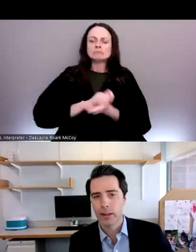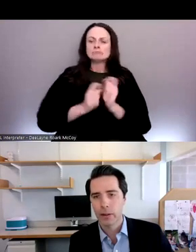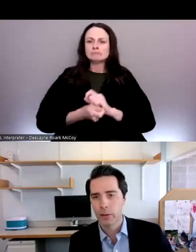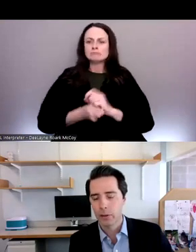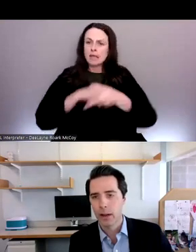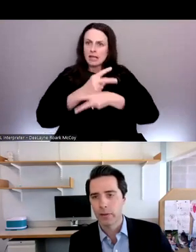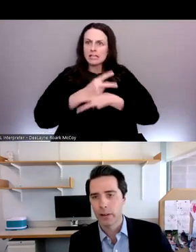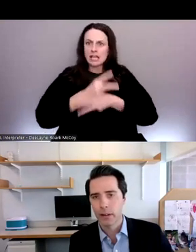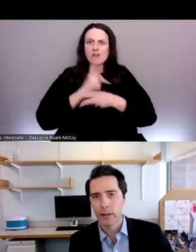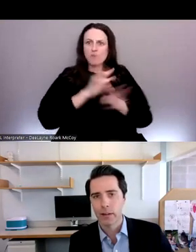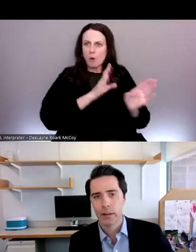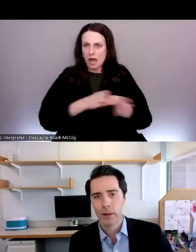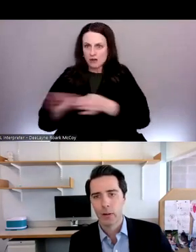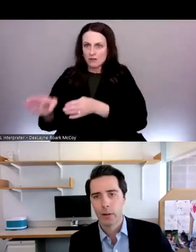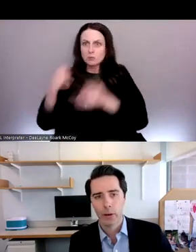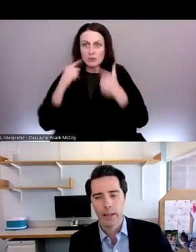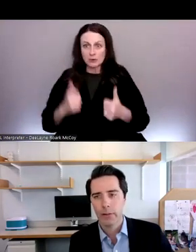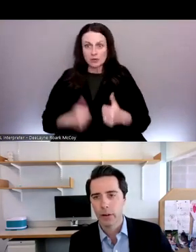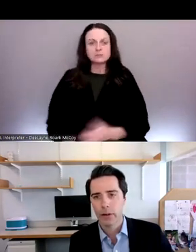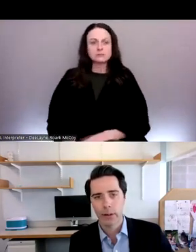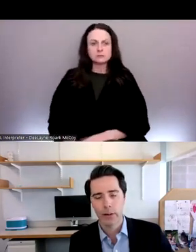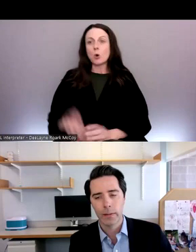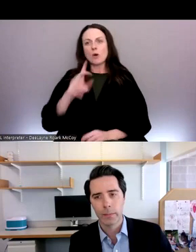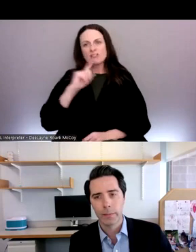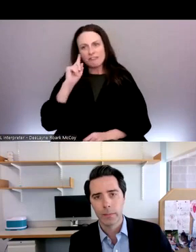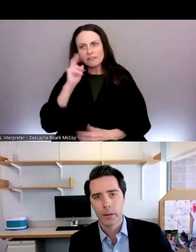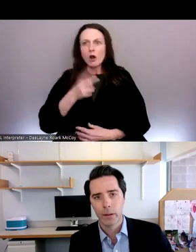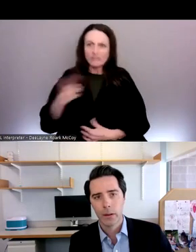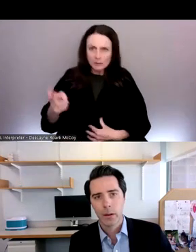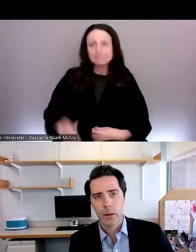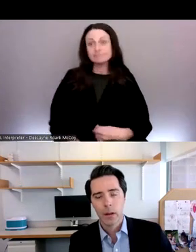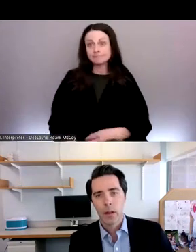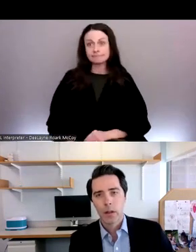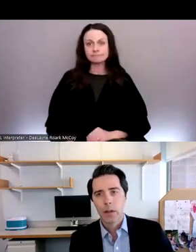individuals who have hearing loss or who